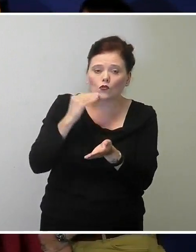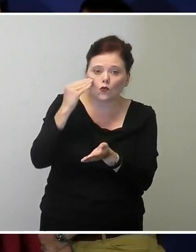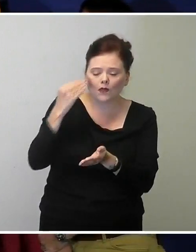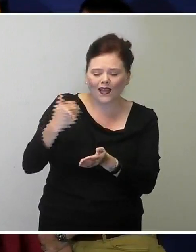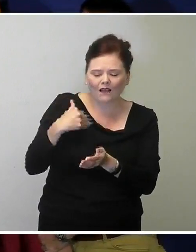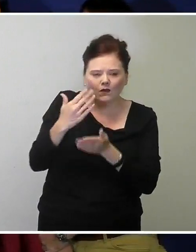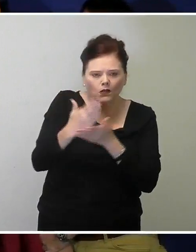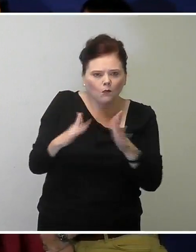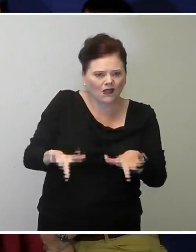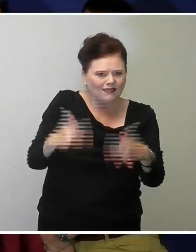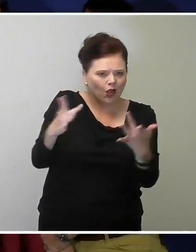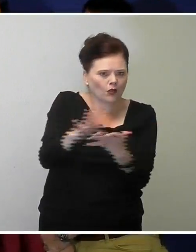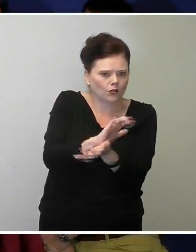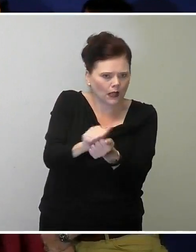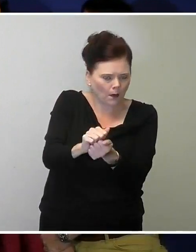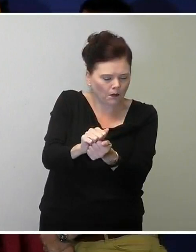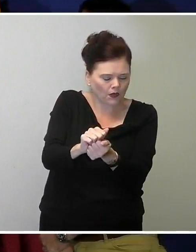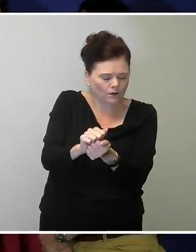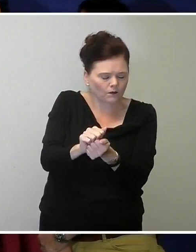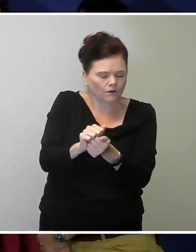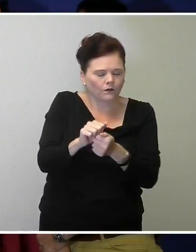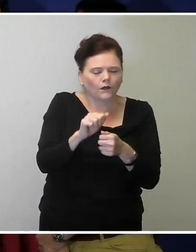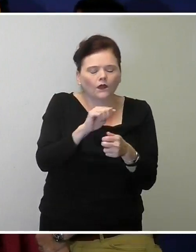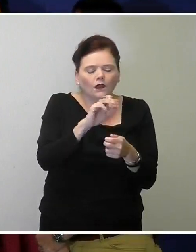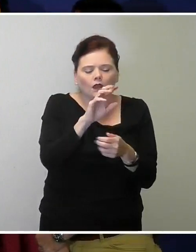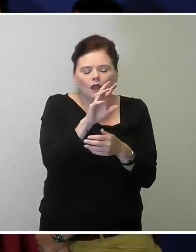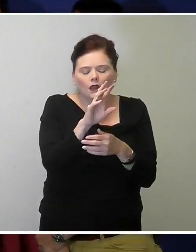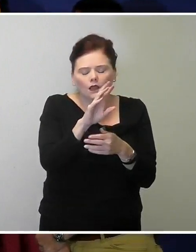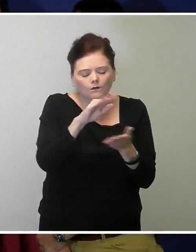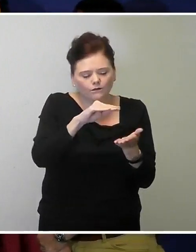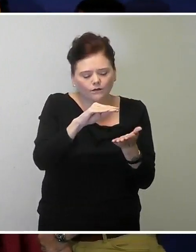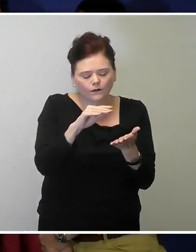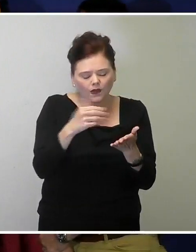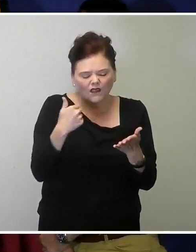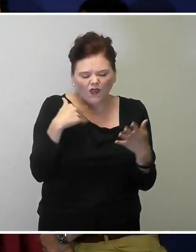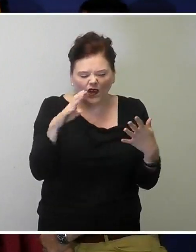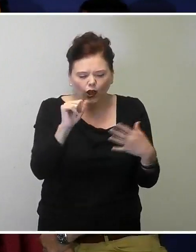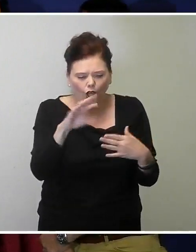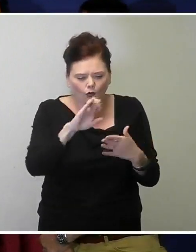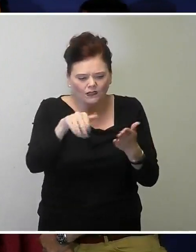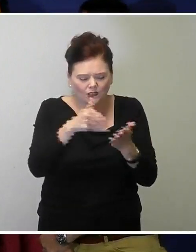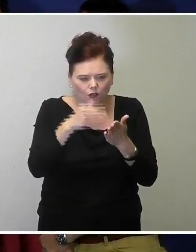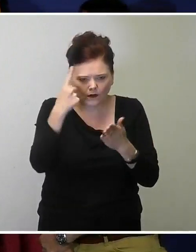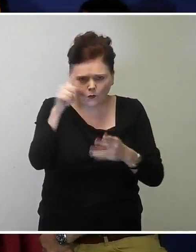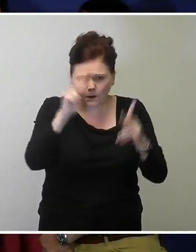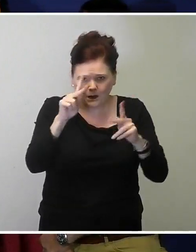WE HAVE FOUR ON GENERATOR. TWO NURSING HOMES REPORTING